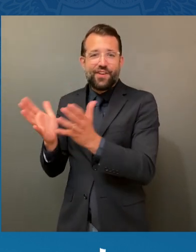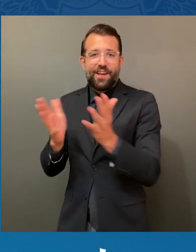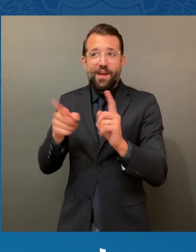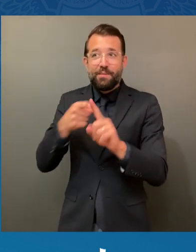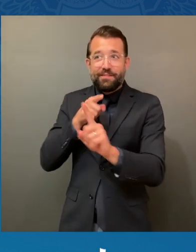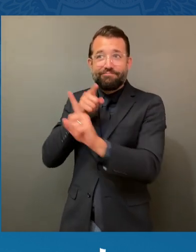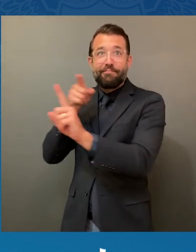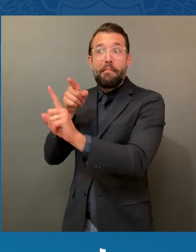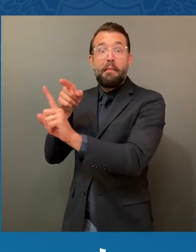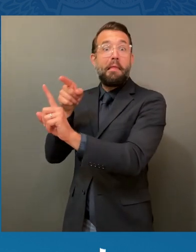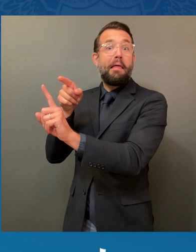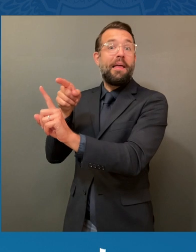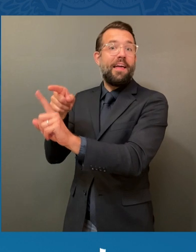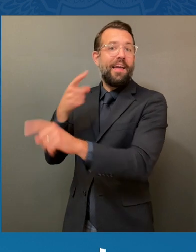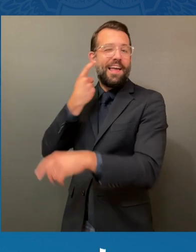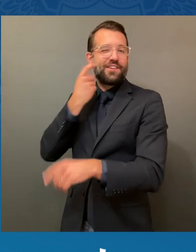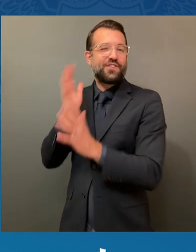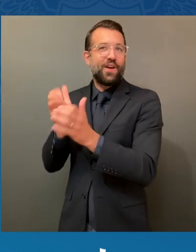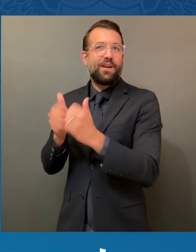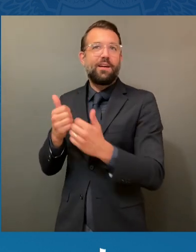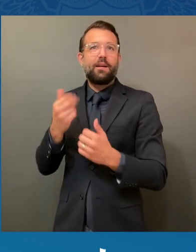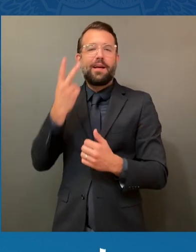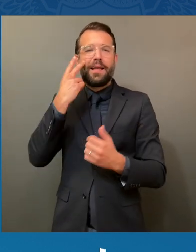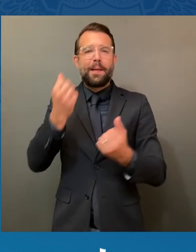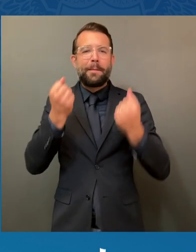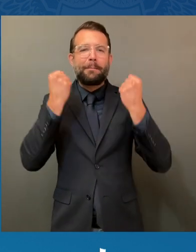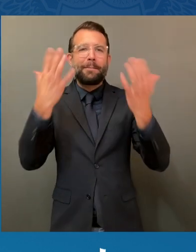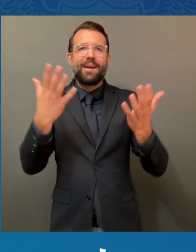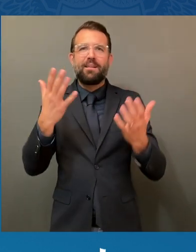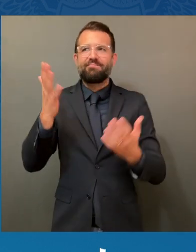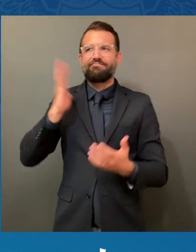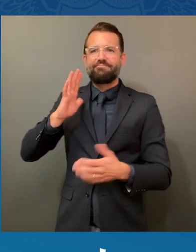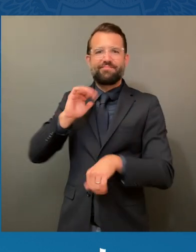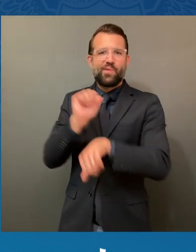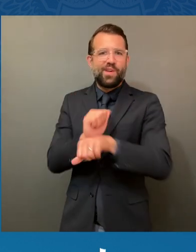I see so many of the folks that I served with, Doug, over the years.